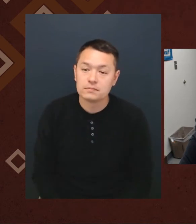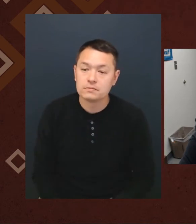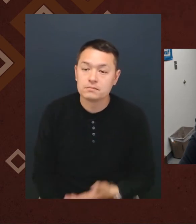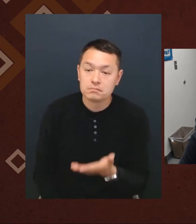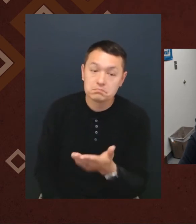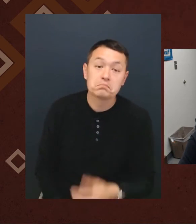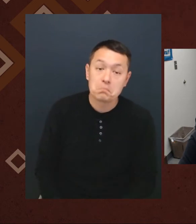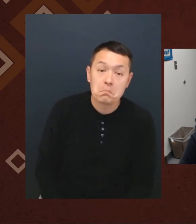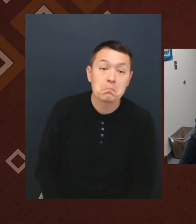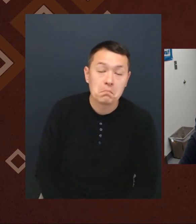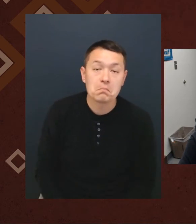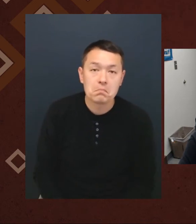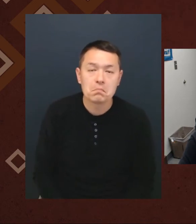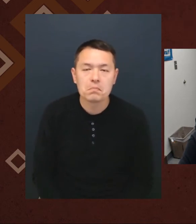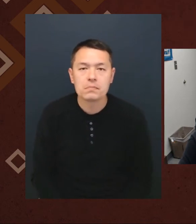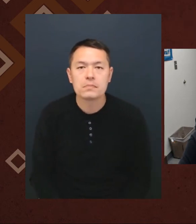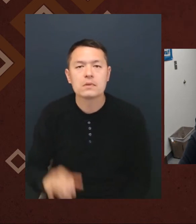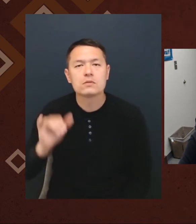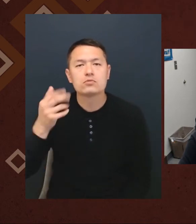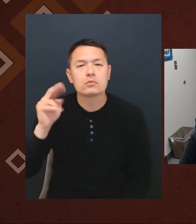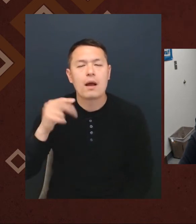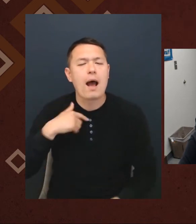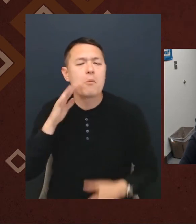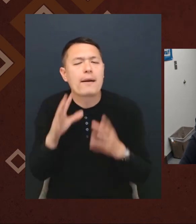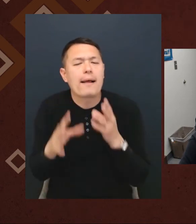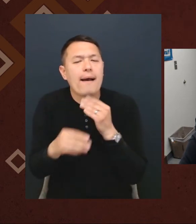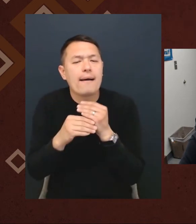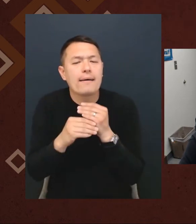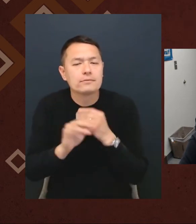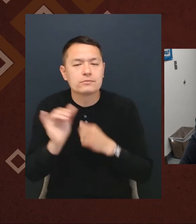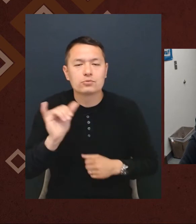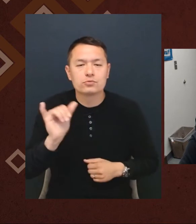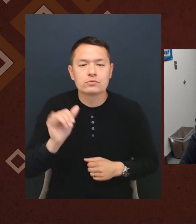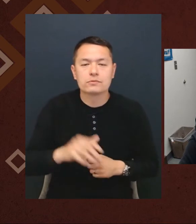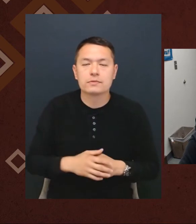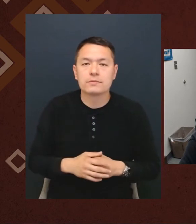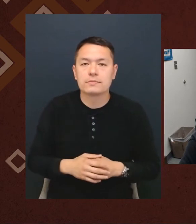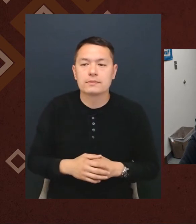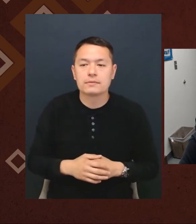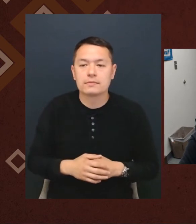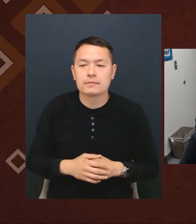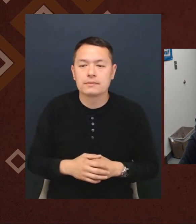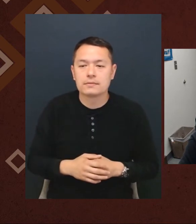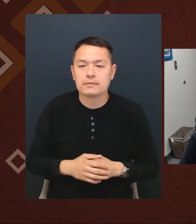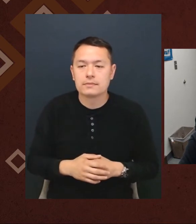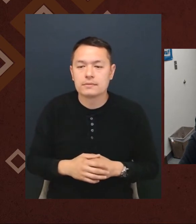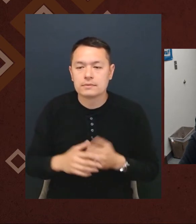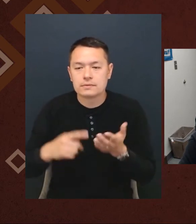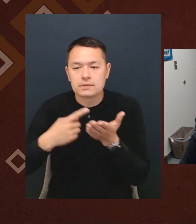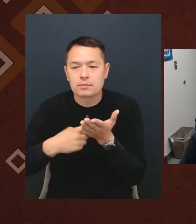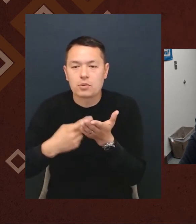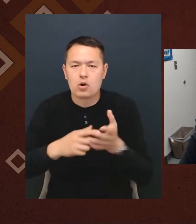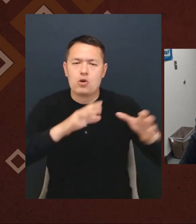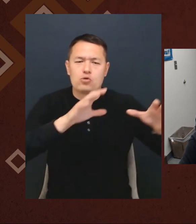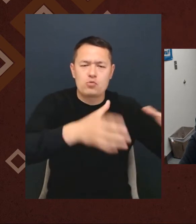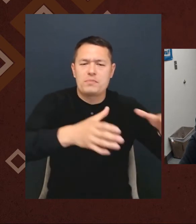I would add to that, that Mike was talking about disaggregating people, going to look at whatever statistics they want